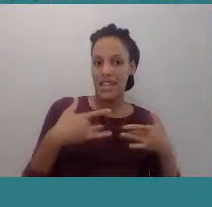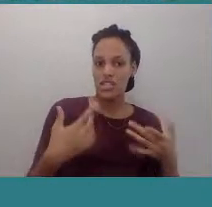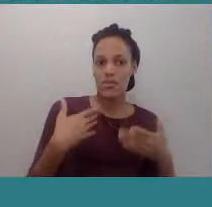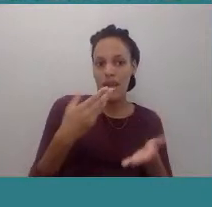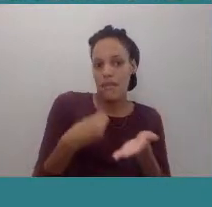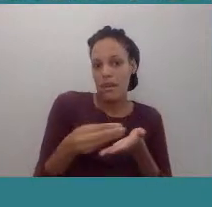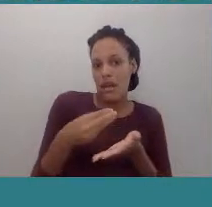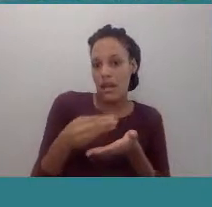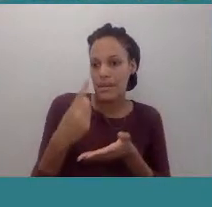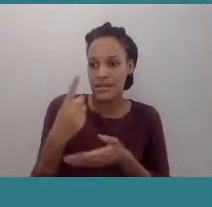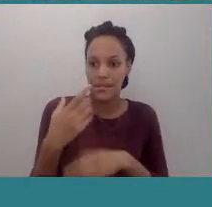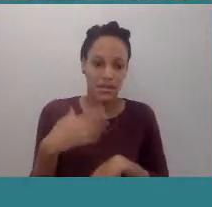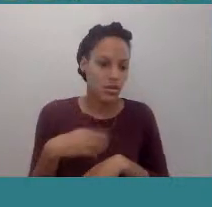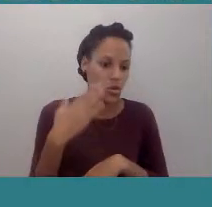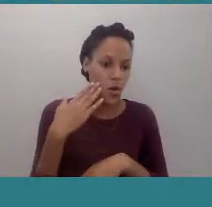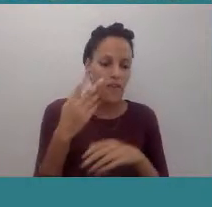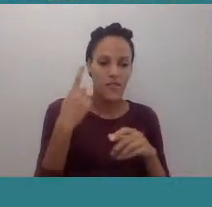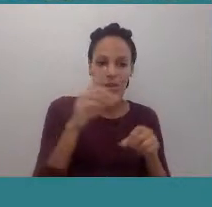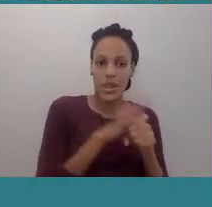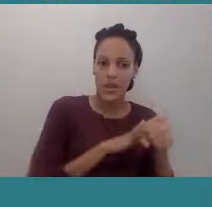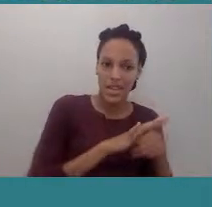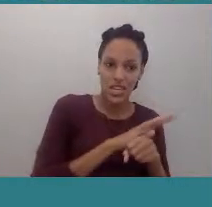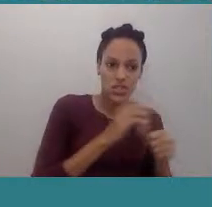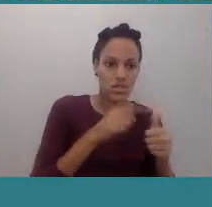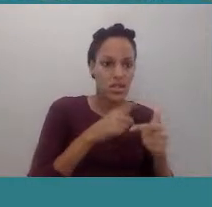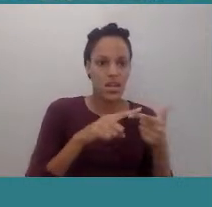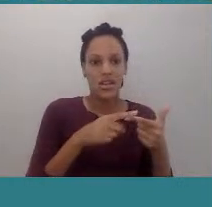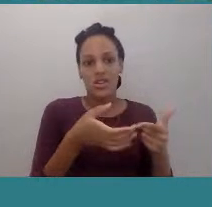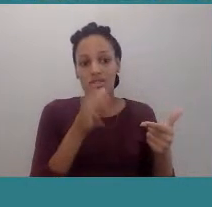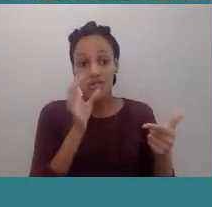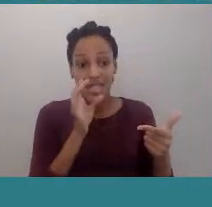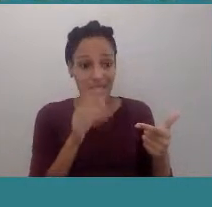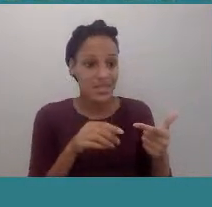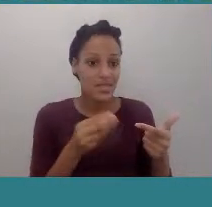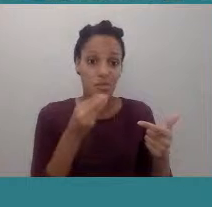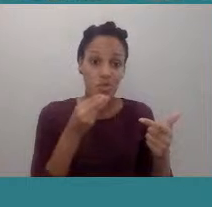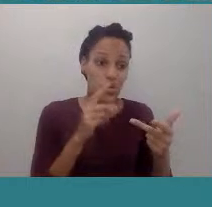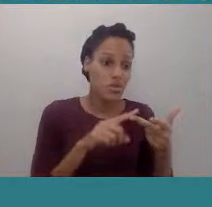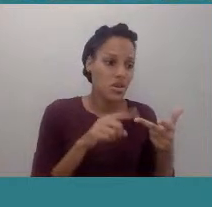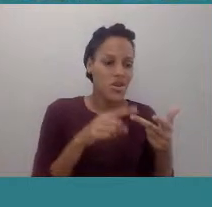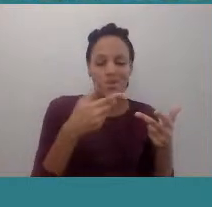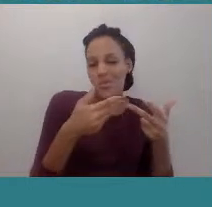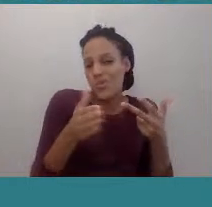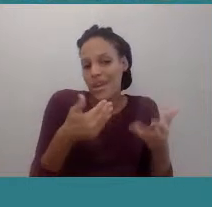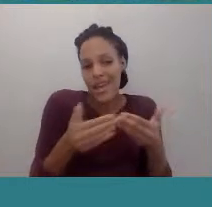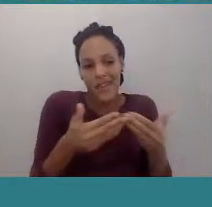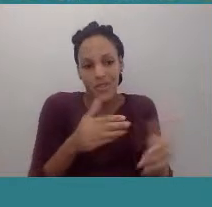society change and creating an economic engine but you cannot create an economic engine for the people you care about if you cannot do for yourself first as a creative. Okay?